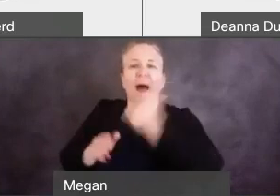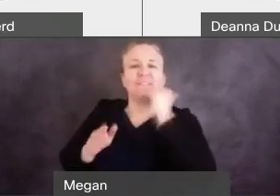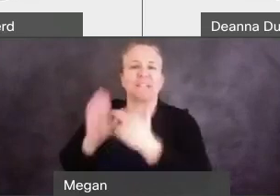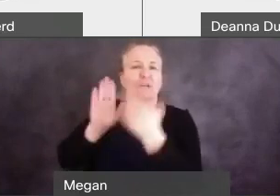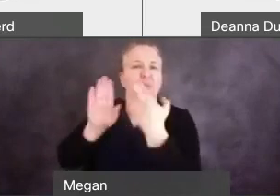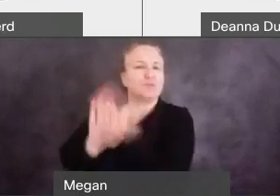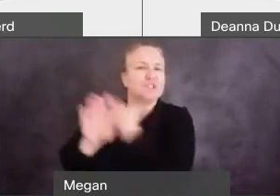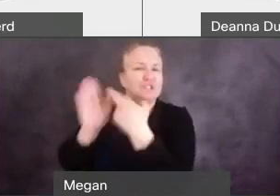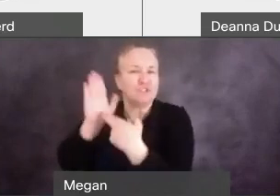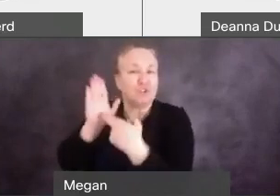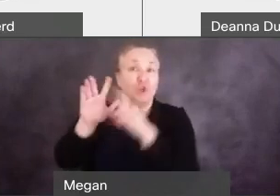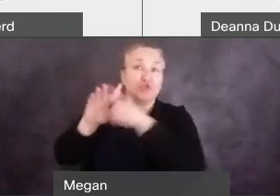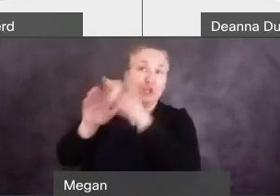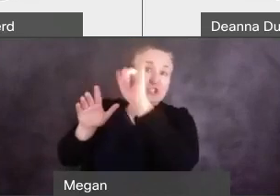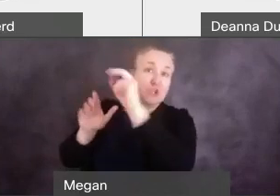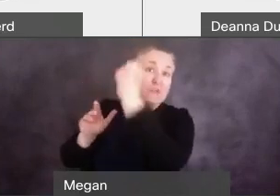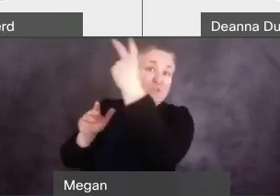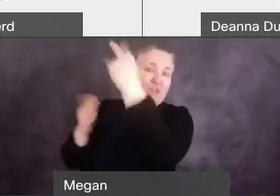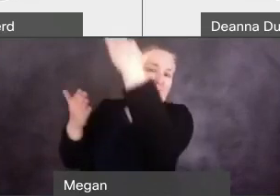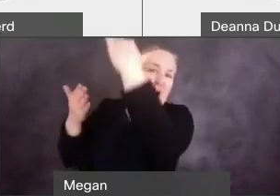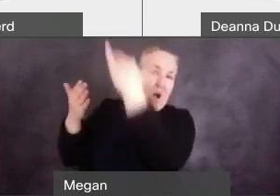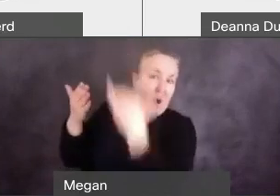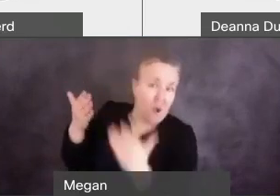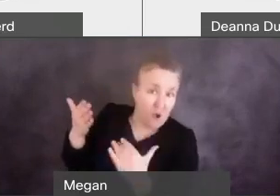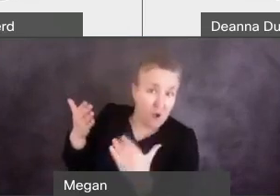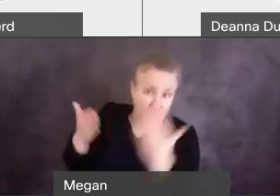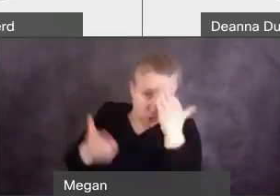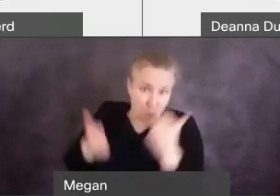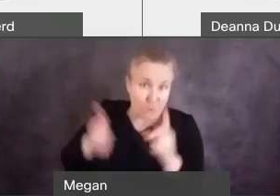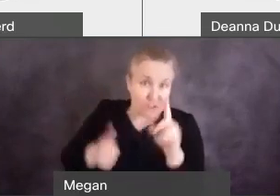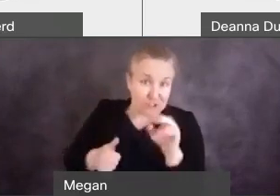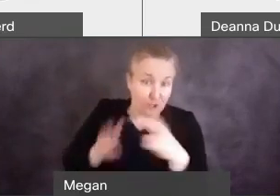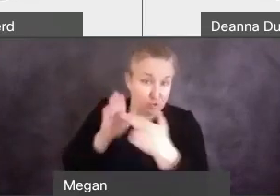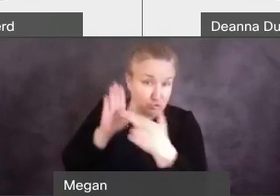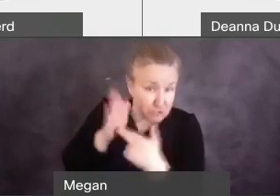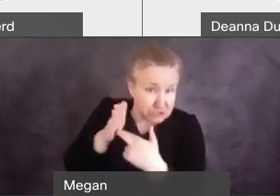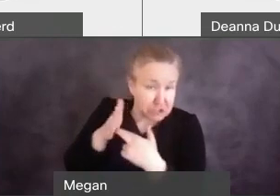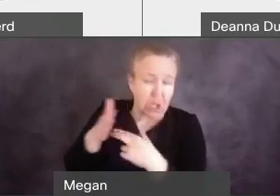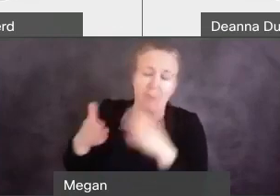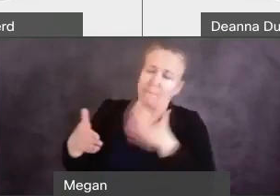January the 12th. If you know the date that you registered, you can see how many people are ahead